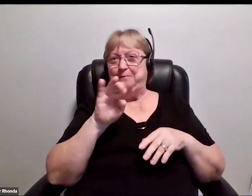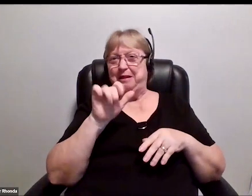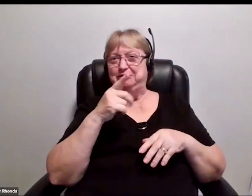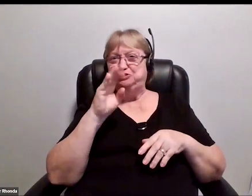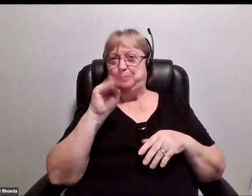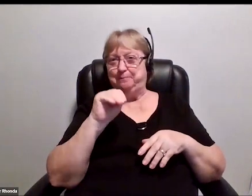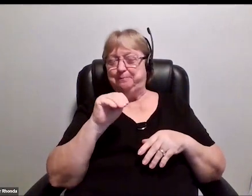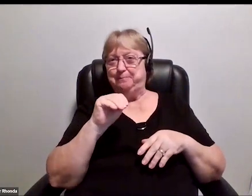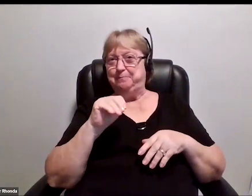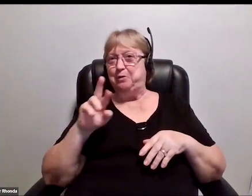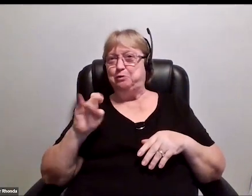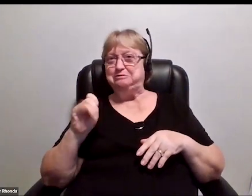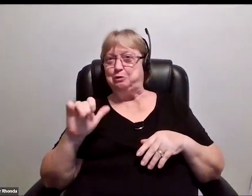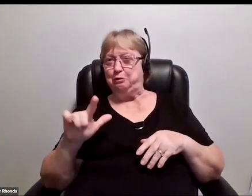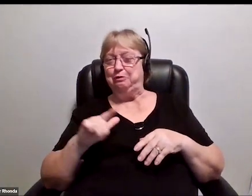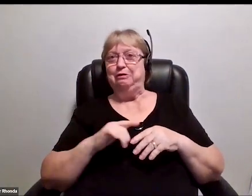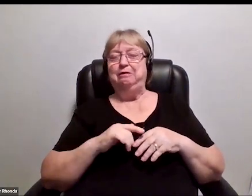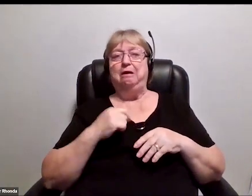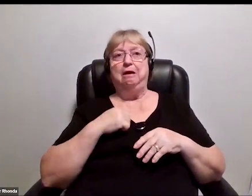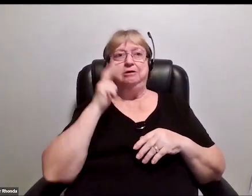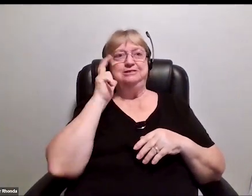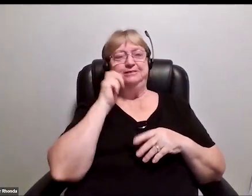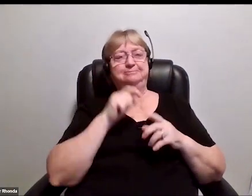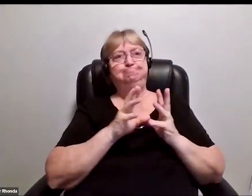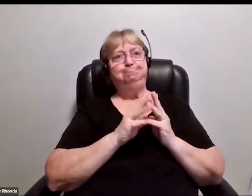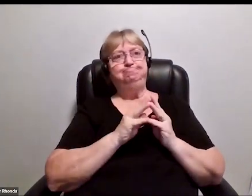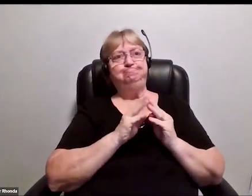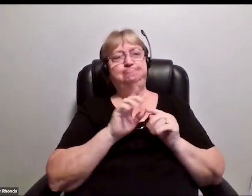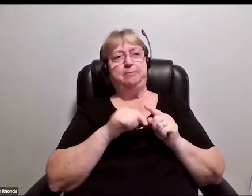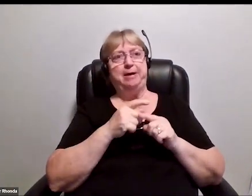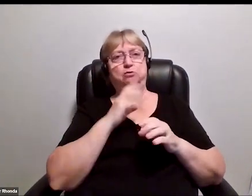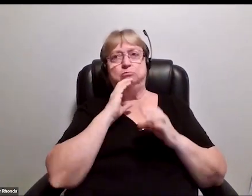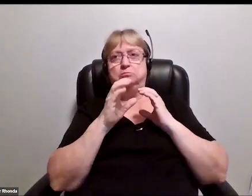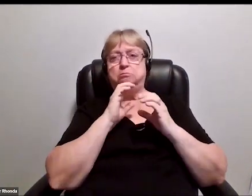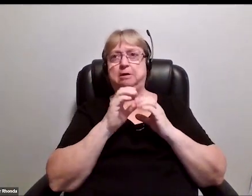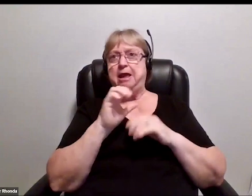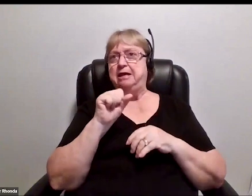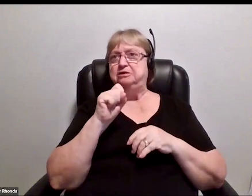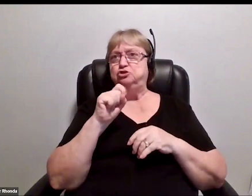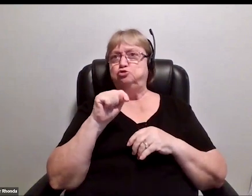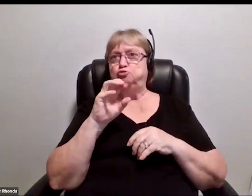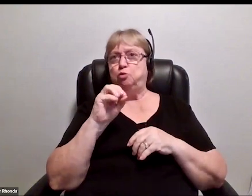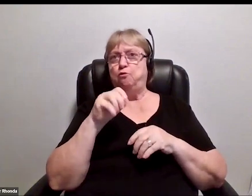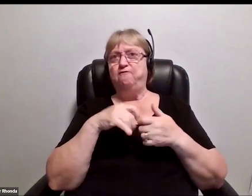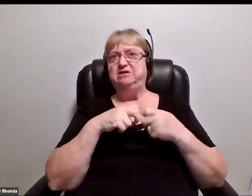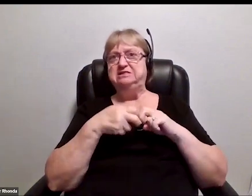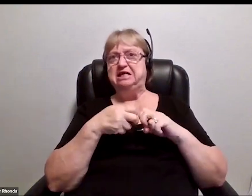During COVID, I listened to a conference about communicating astrophysics to public. There was a group in Brazil who presented their project